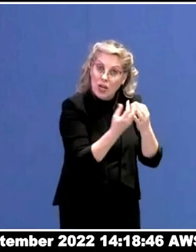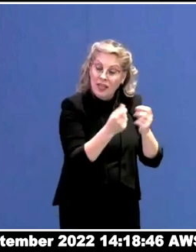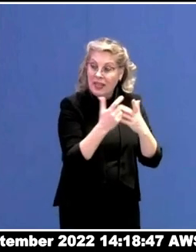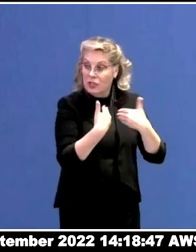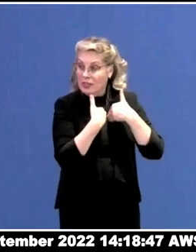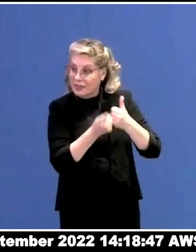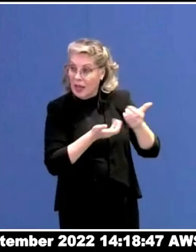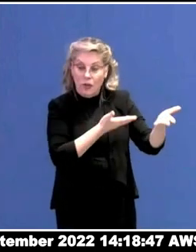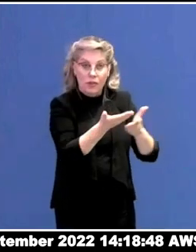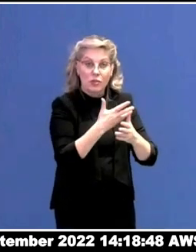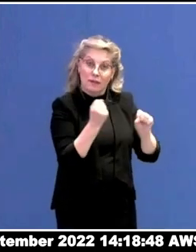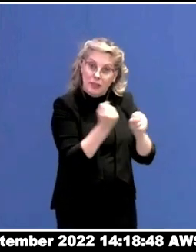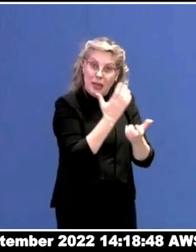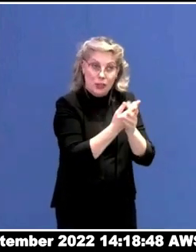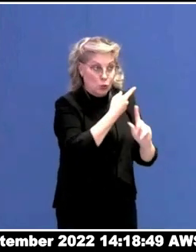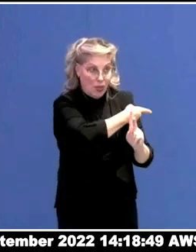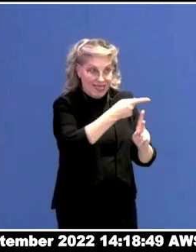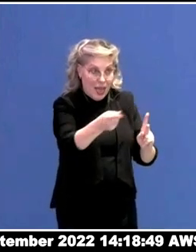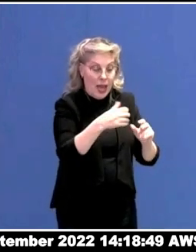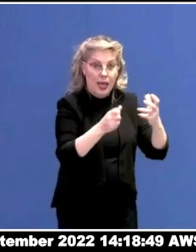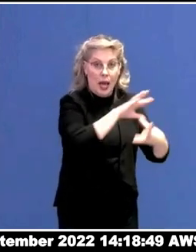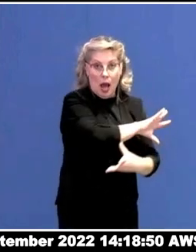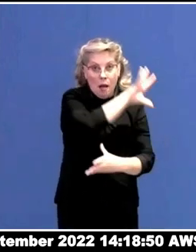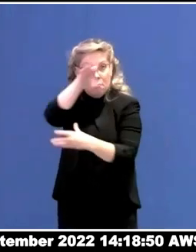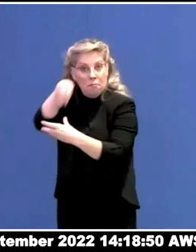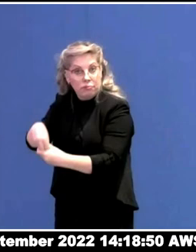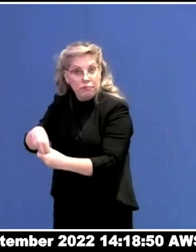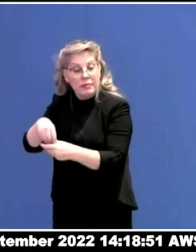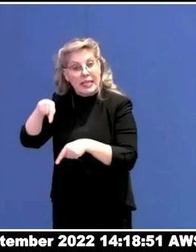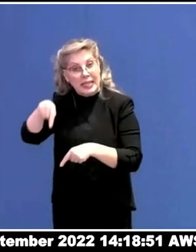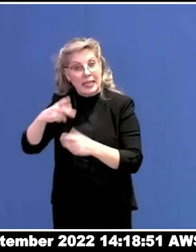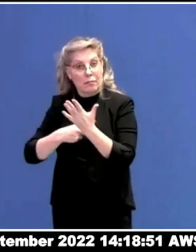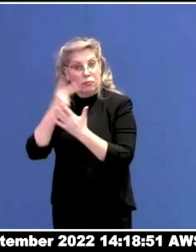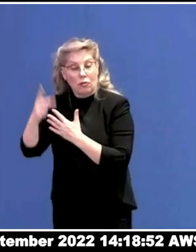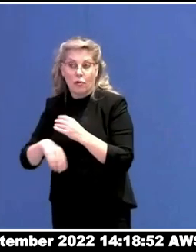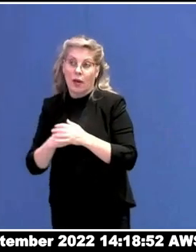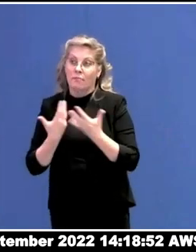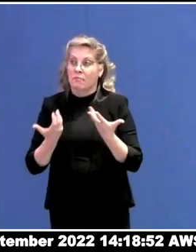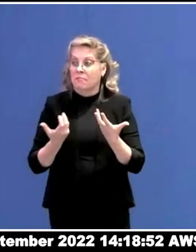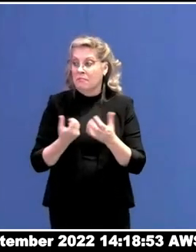competent, including developing a strategy of engagement with family and friends, and